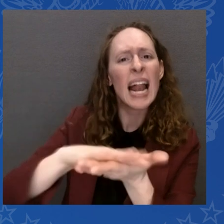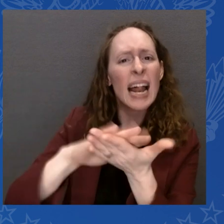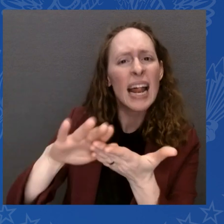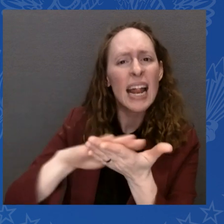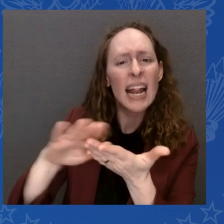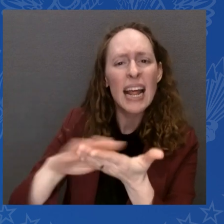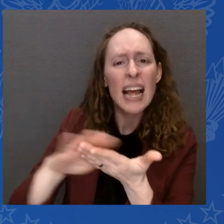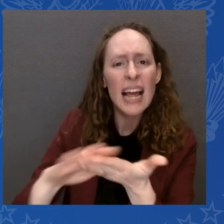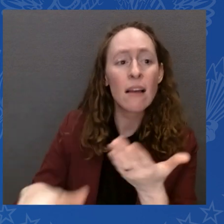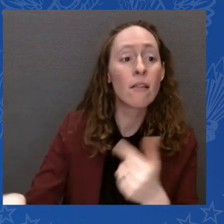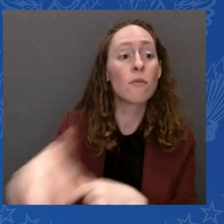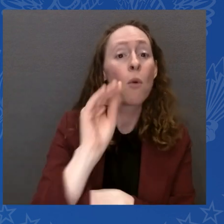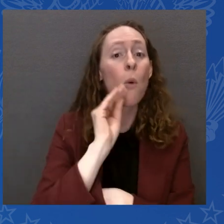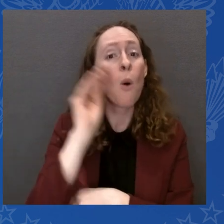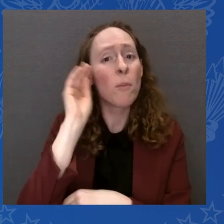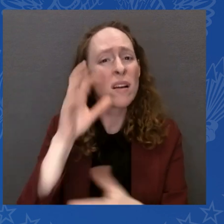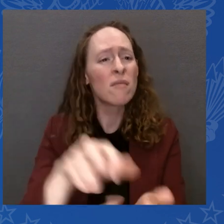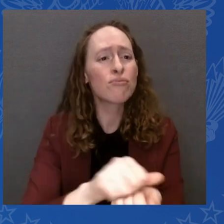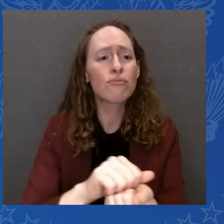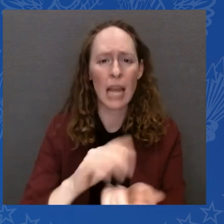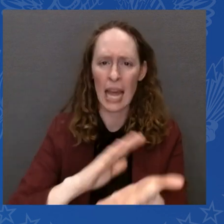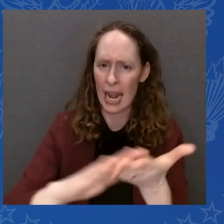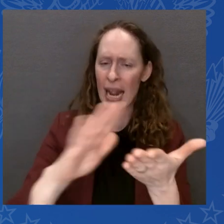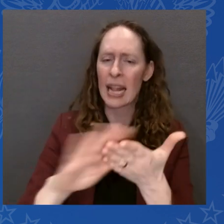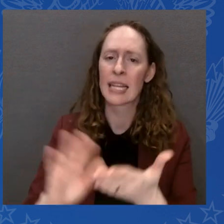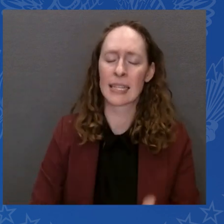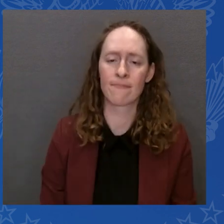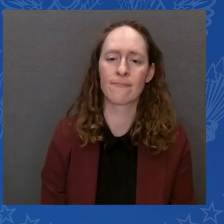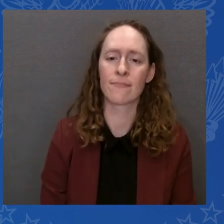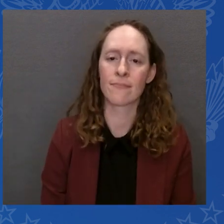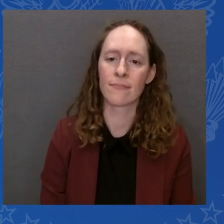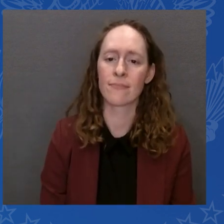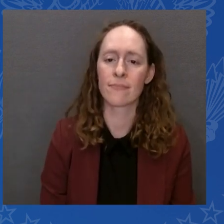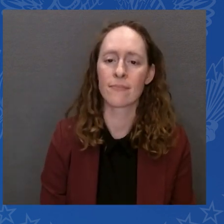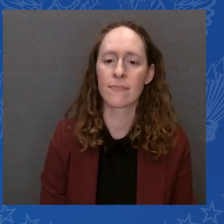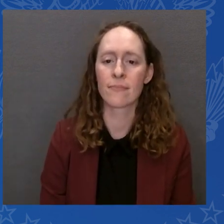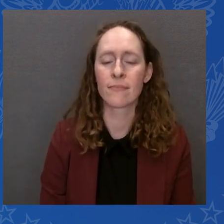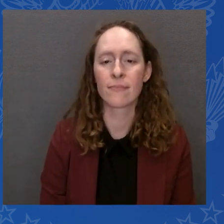on the ground trying to help people. FEMA positioned supplies for 100,000 meals,